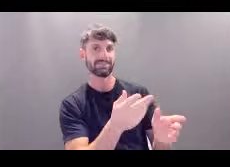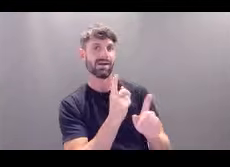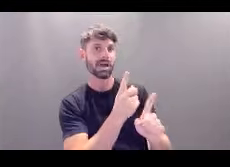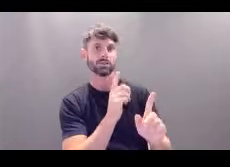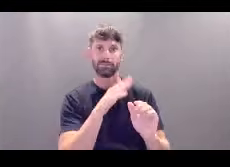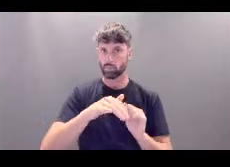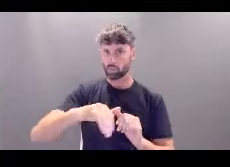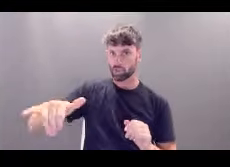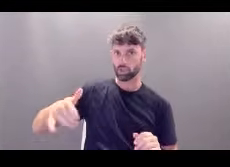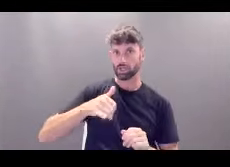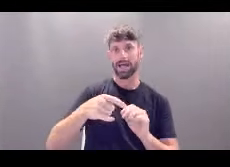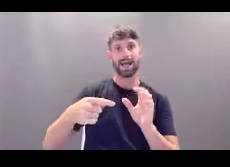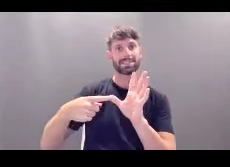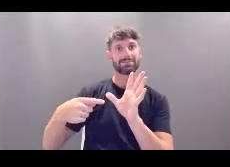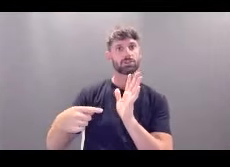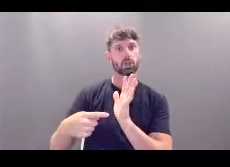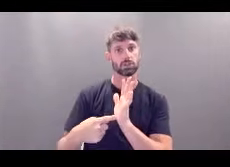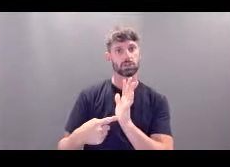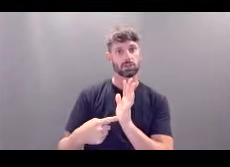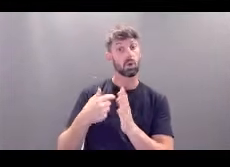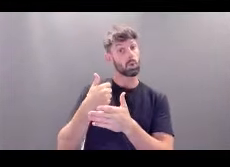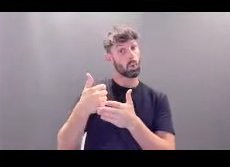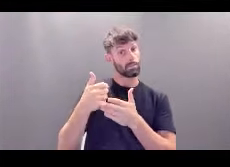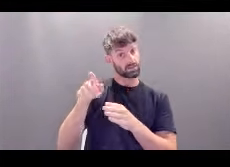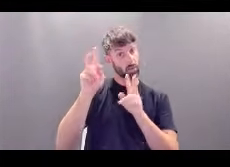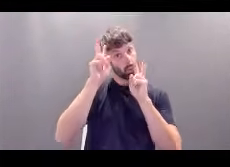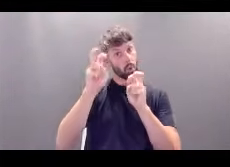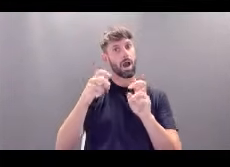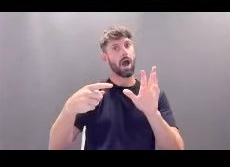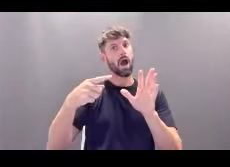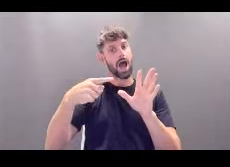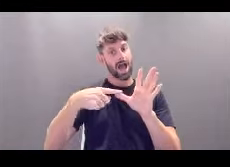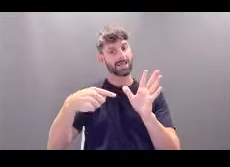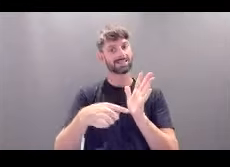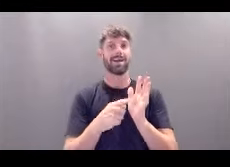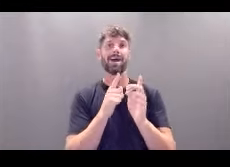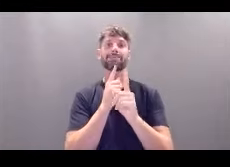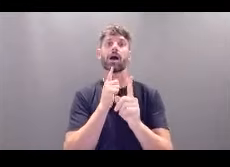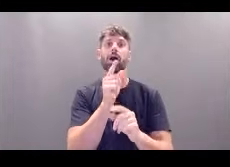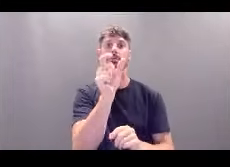These people are known as AT advisors and AT assessors.